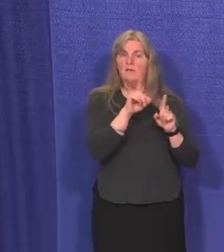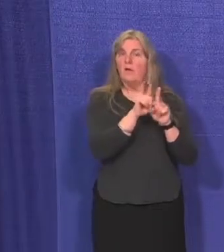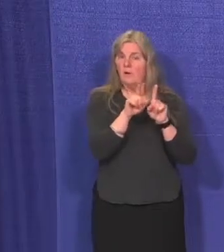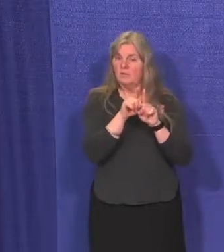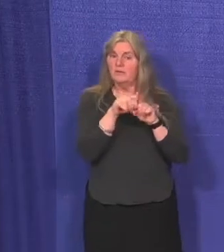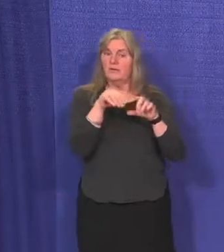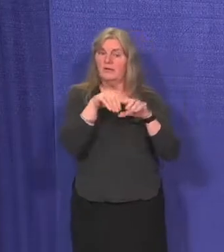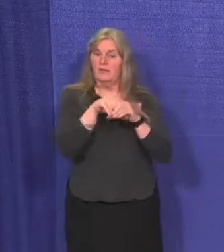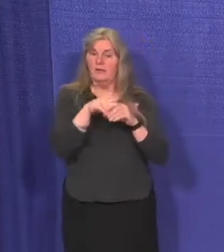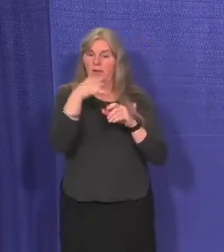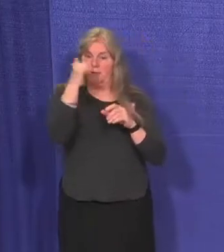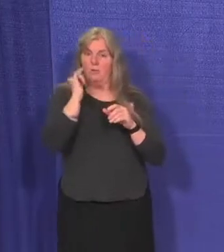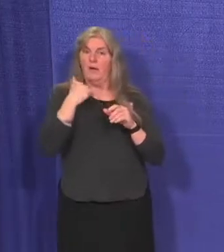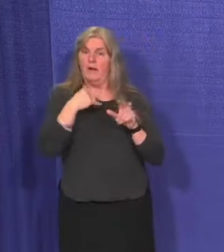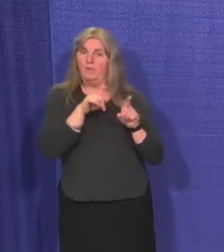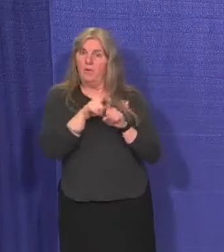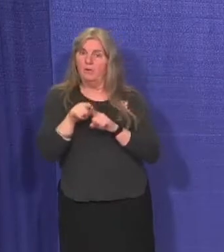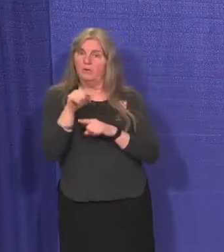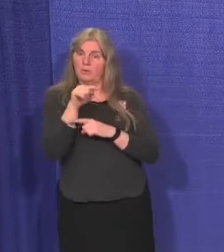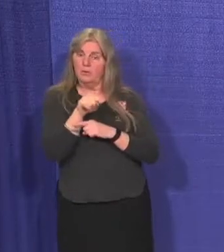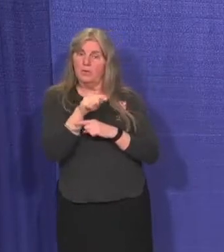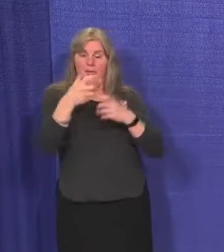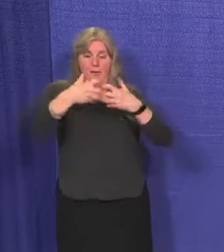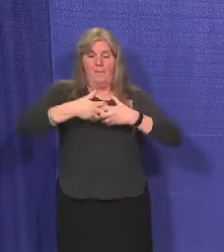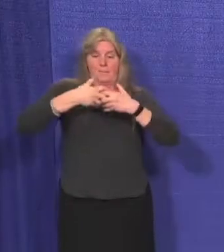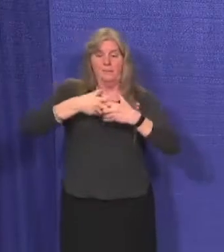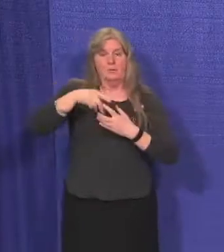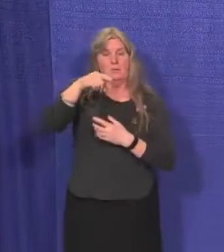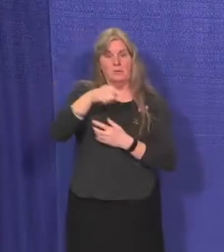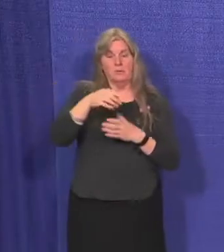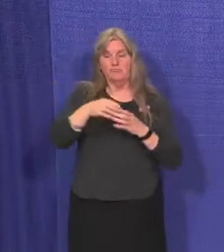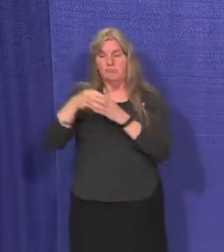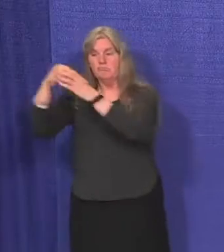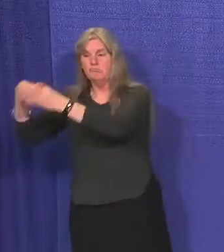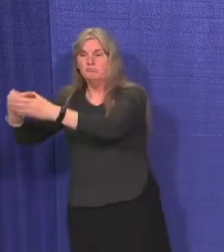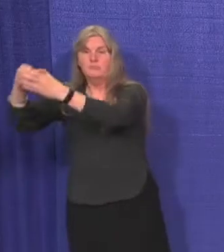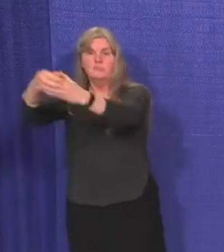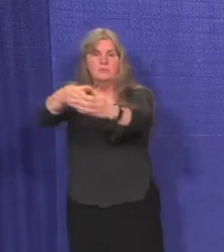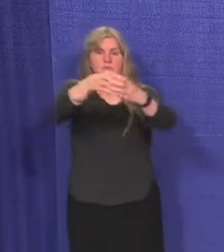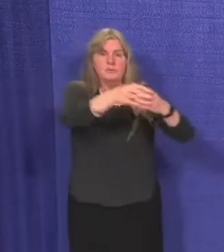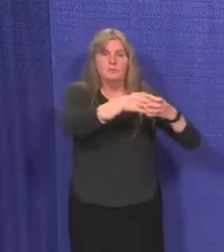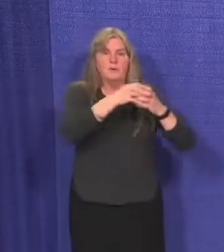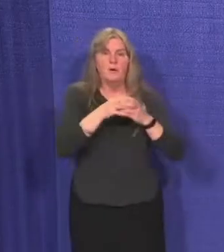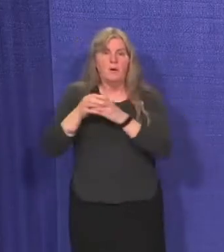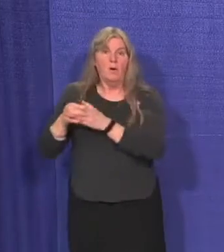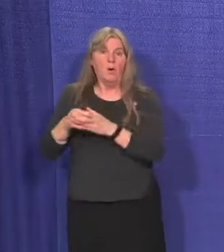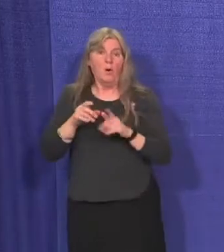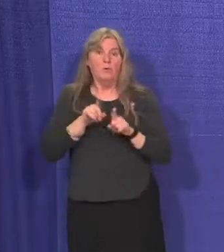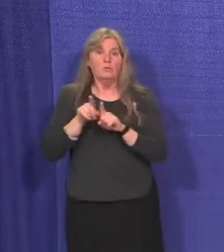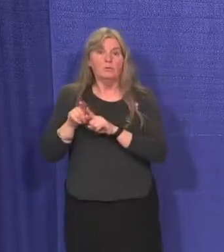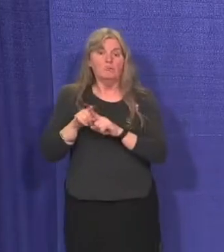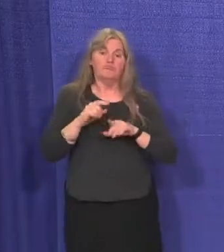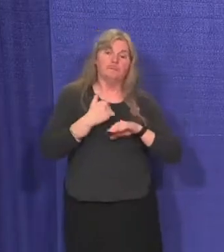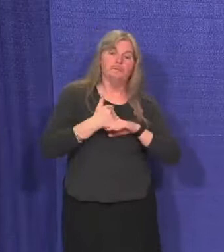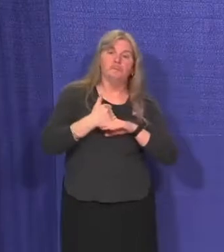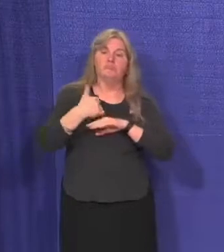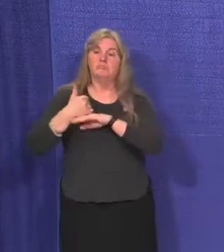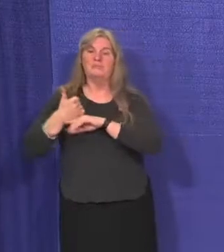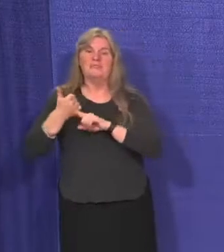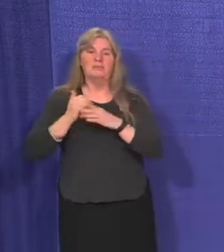using that screening test, and